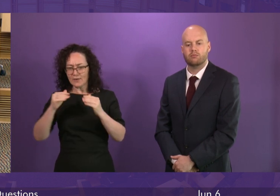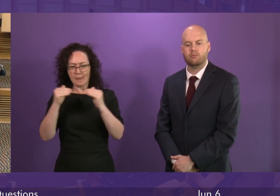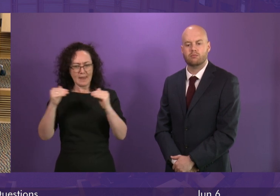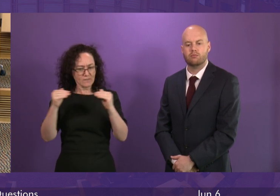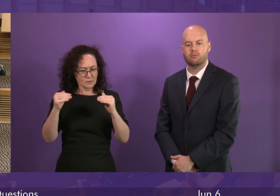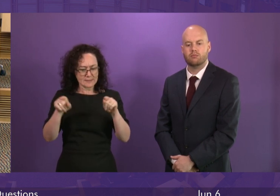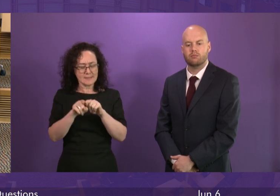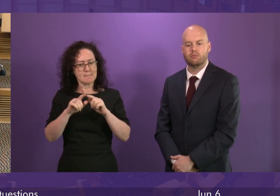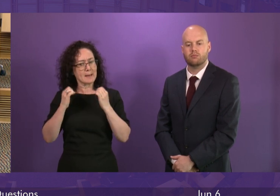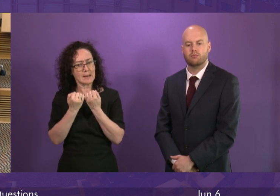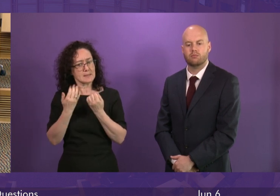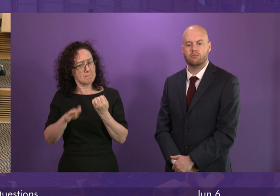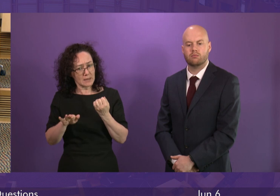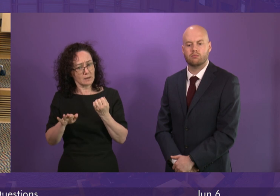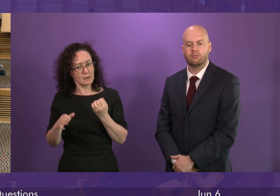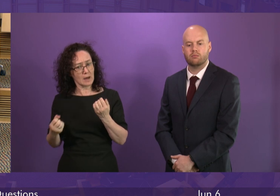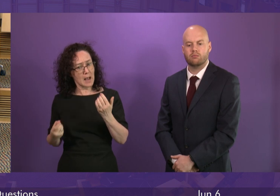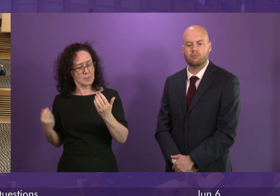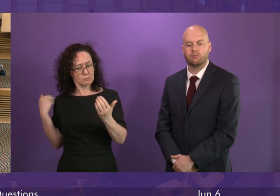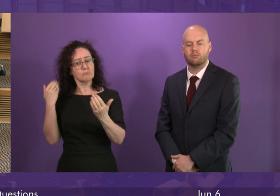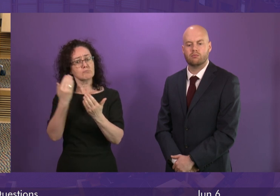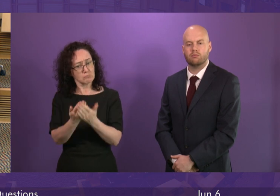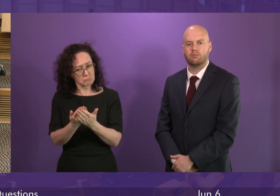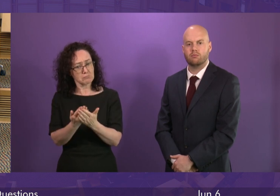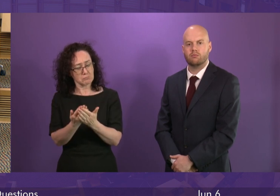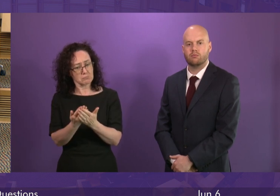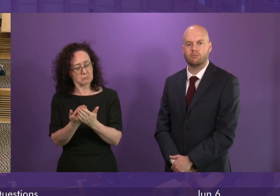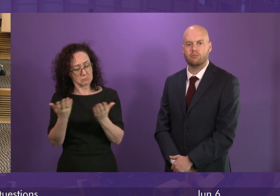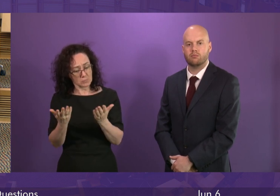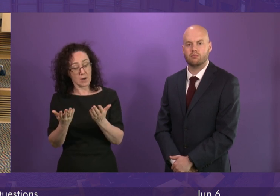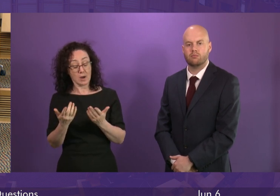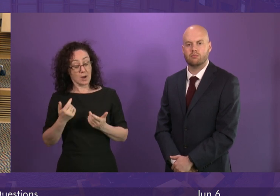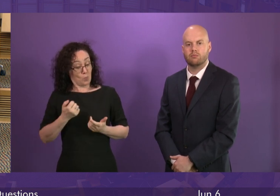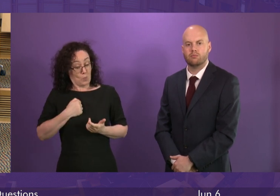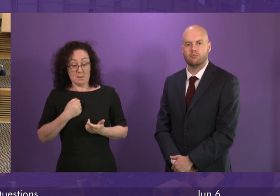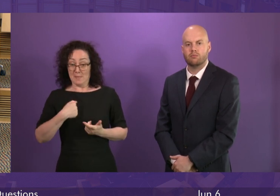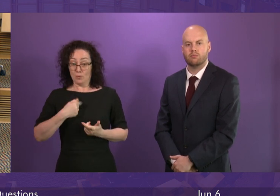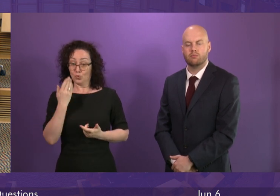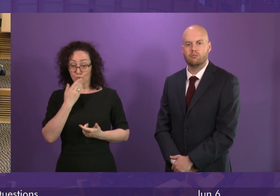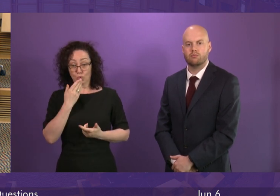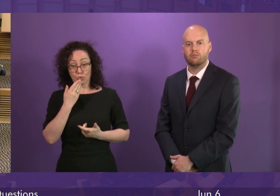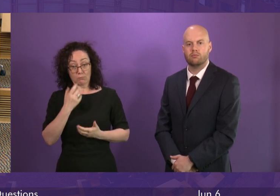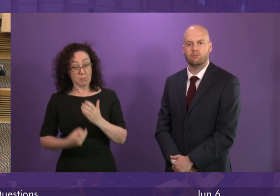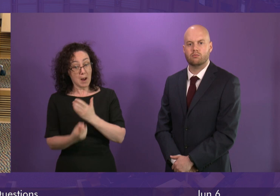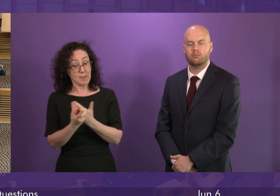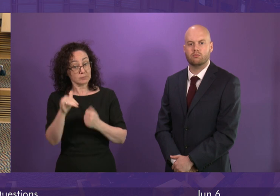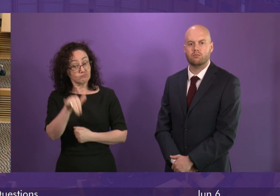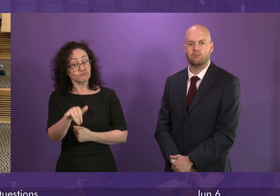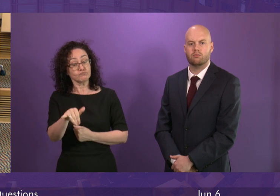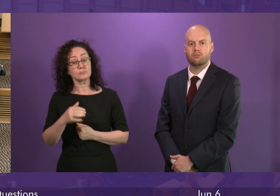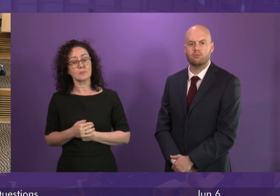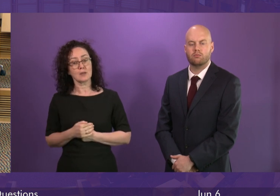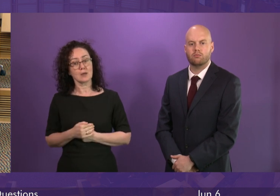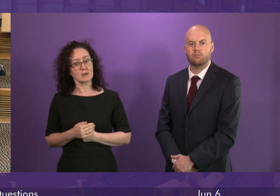a feature of the education system when I was going through it, all those years ago. Clearly,